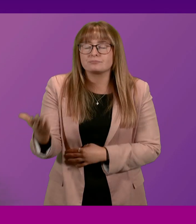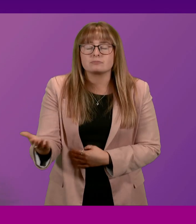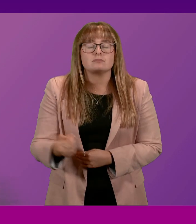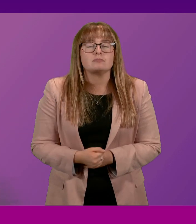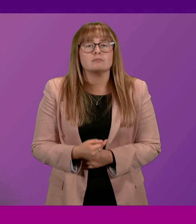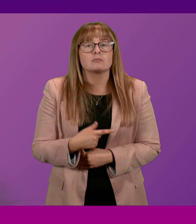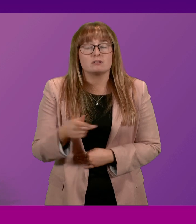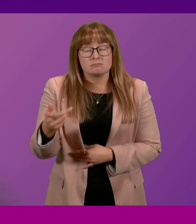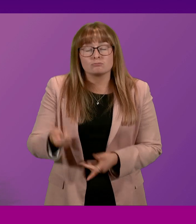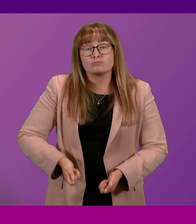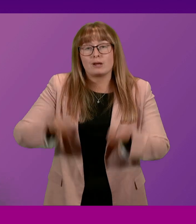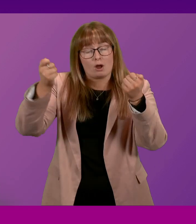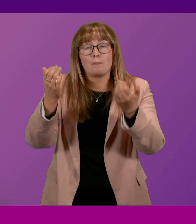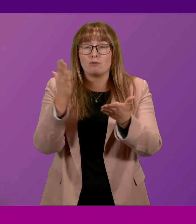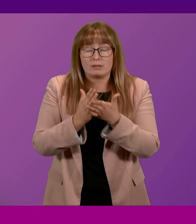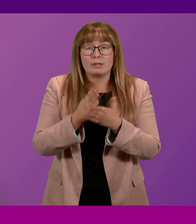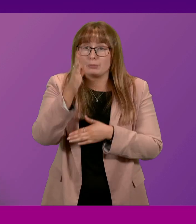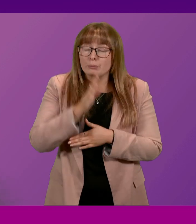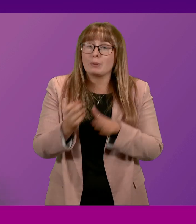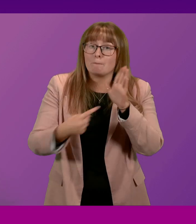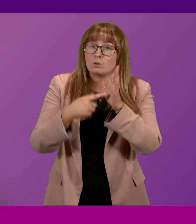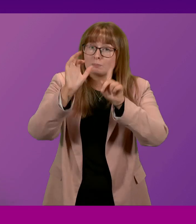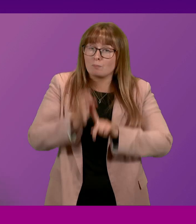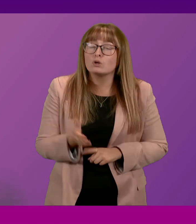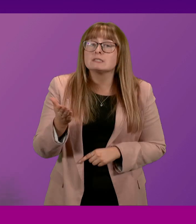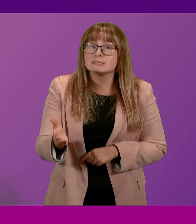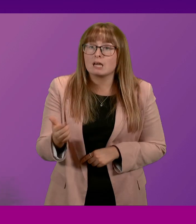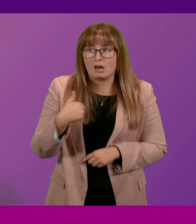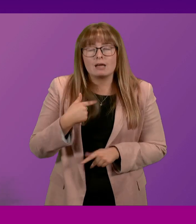Mr Choudhury has raised a very significant issue, and I have naturally been very close